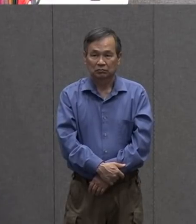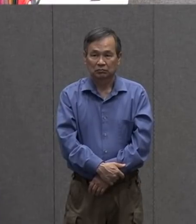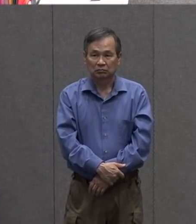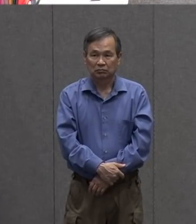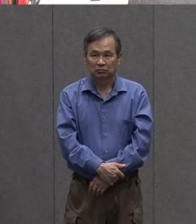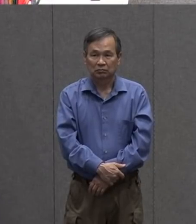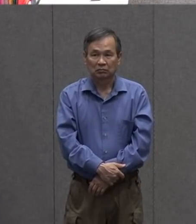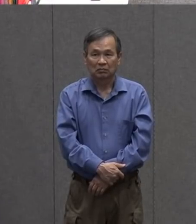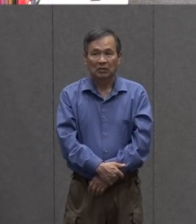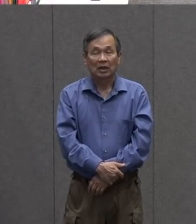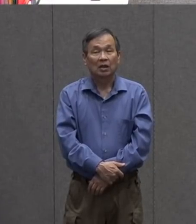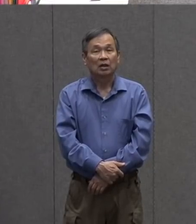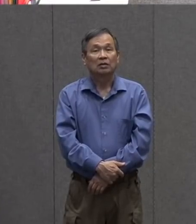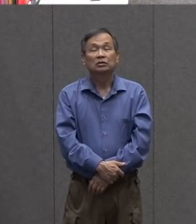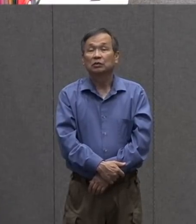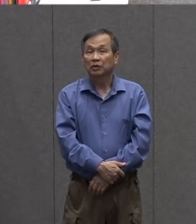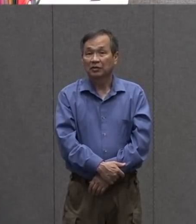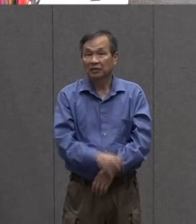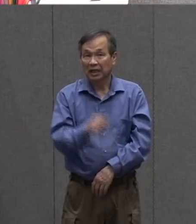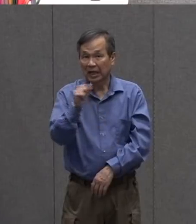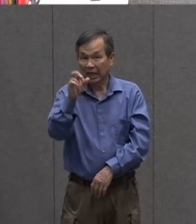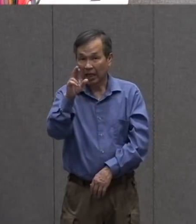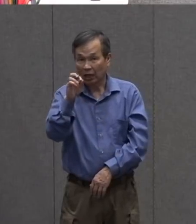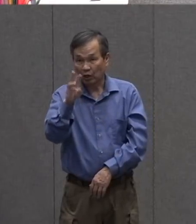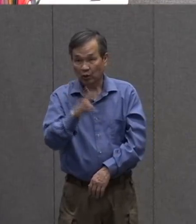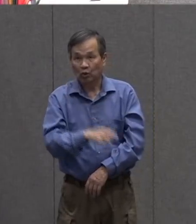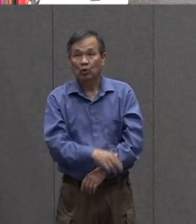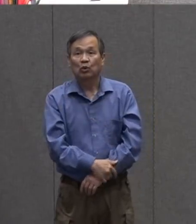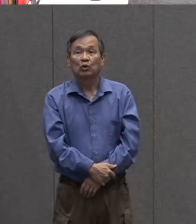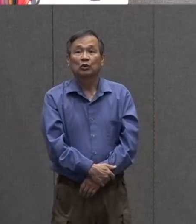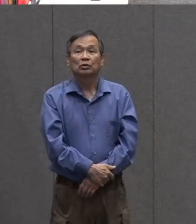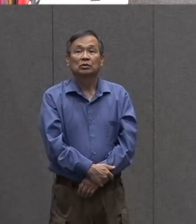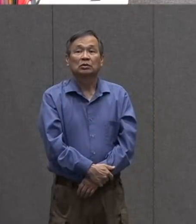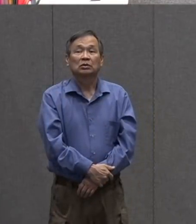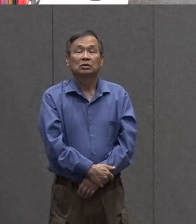Okay, so I have my arrow. And my goal is to tape this paper clip